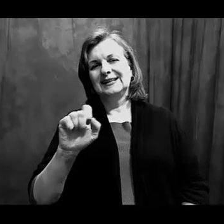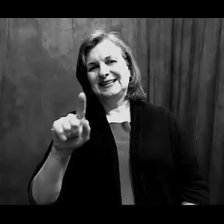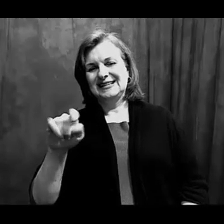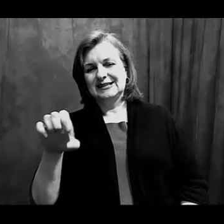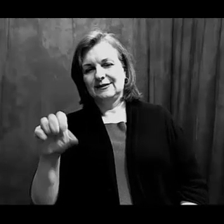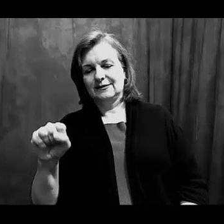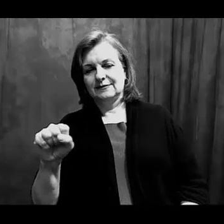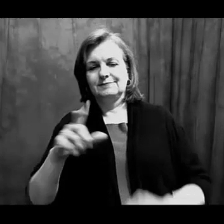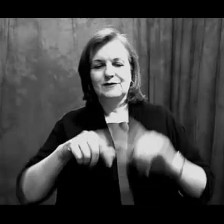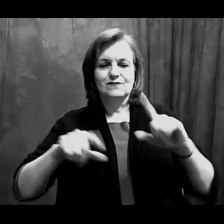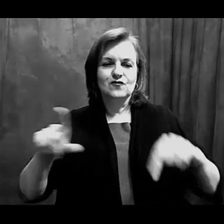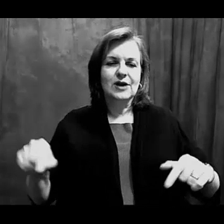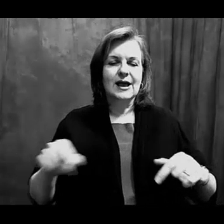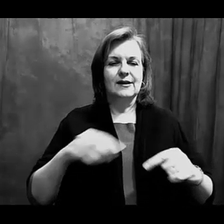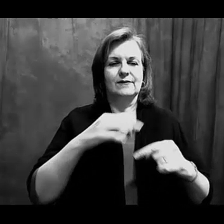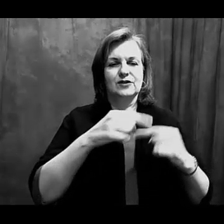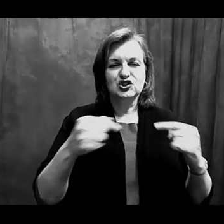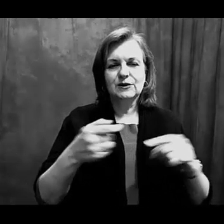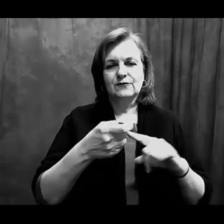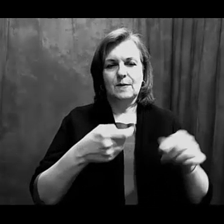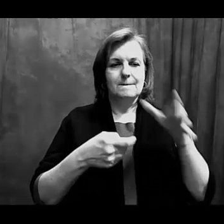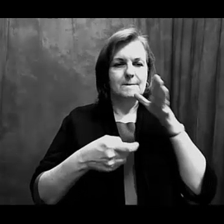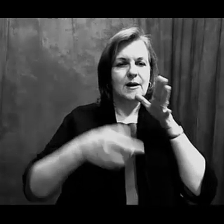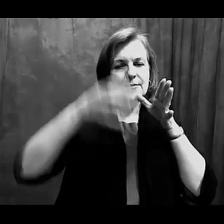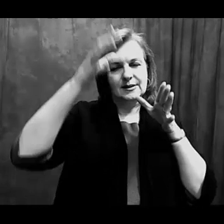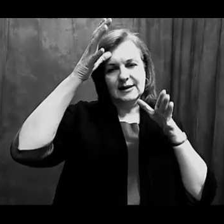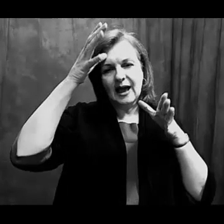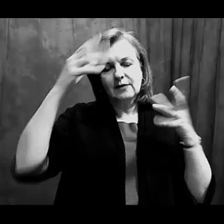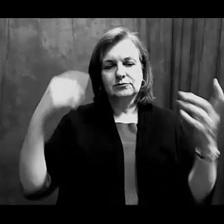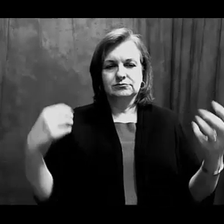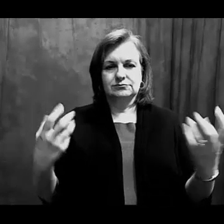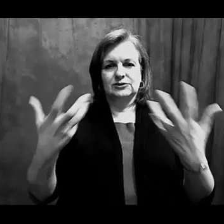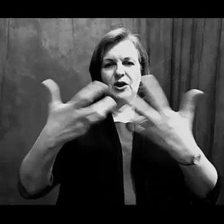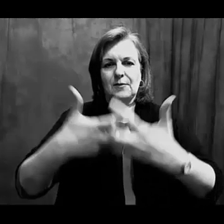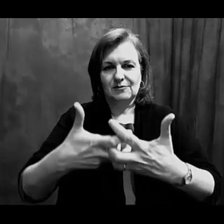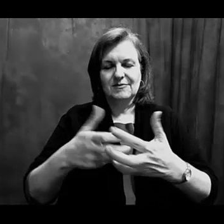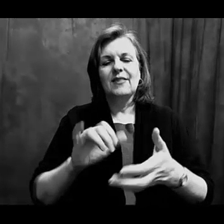varieties of genes from mom and dad becomes really important because